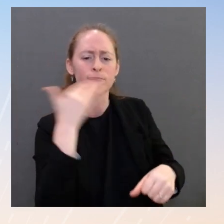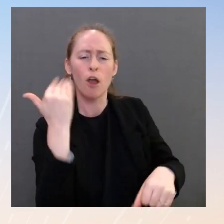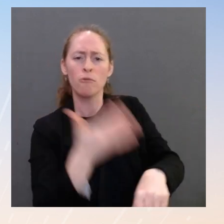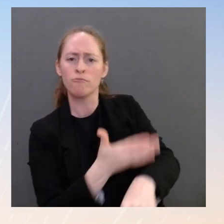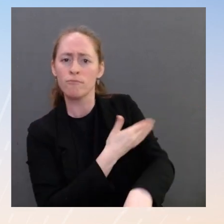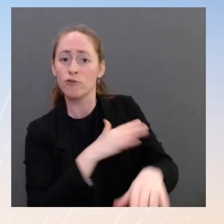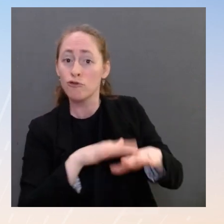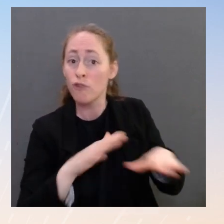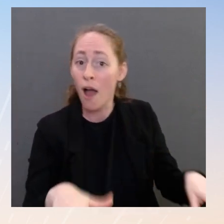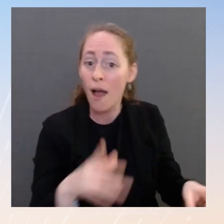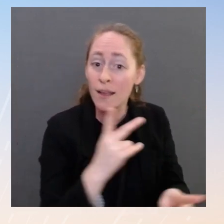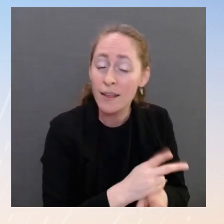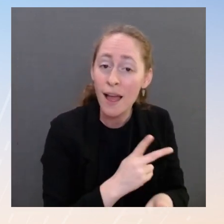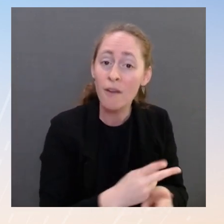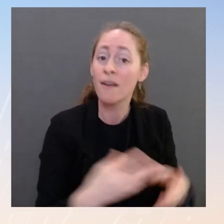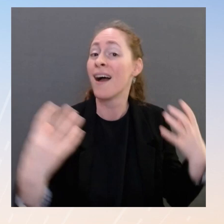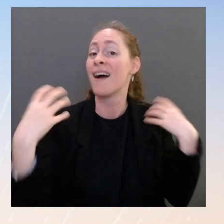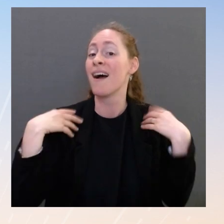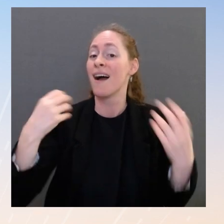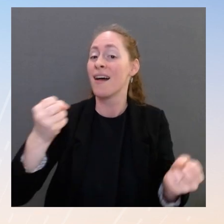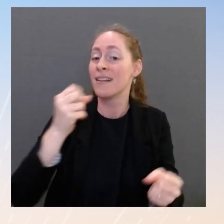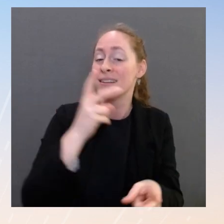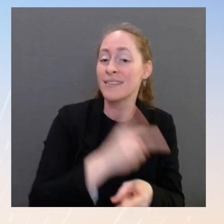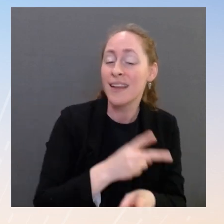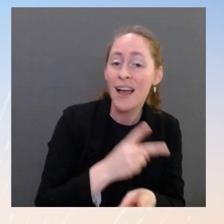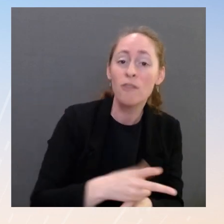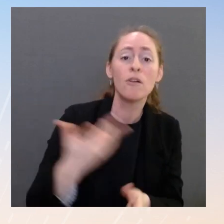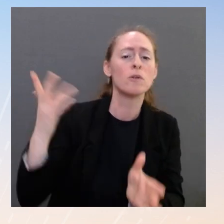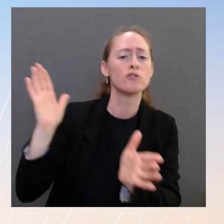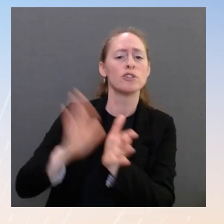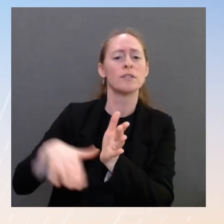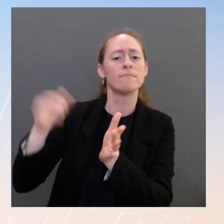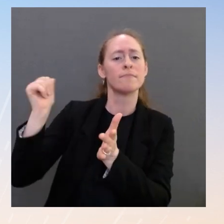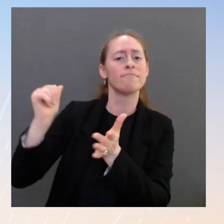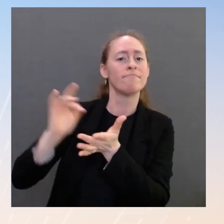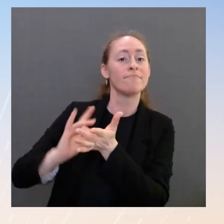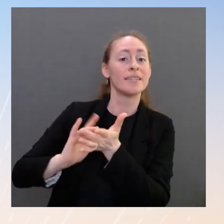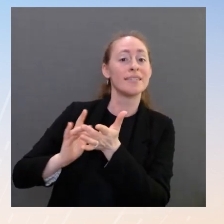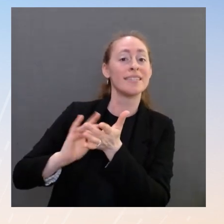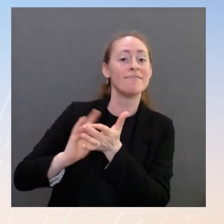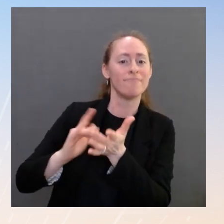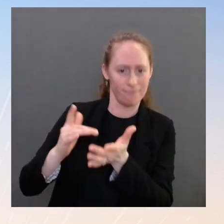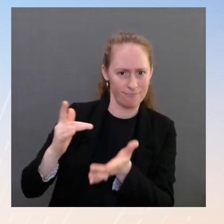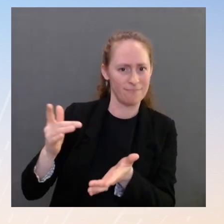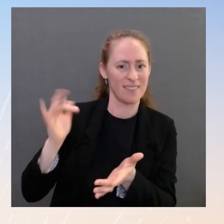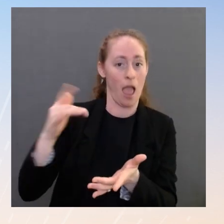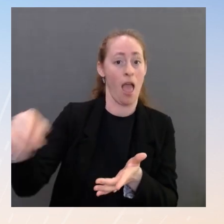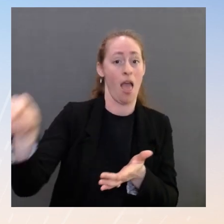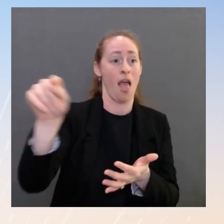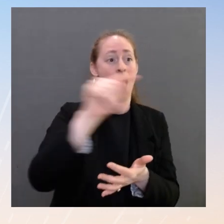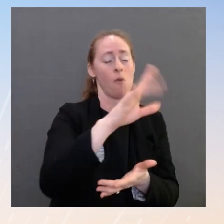These are all areas that impact and will help families as we're working to bring costs down. Go ahead.